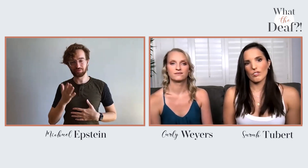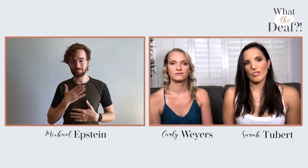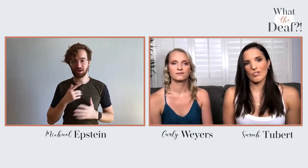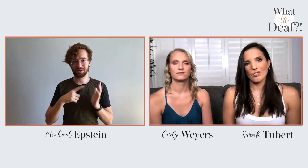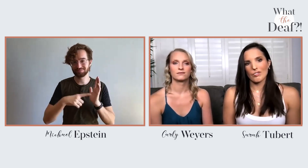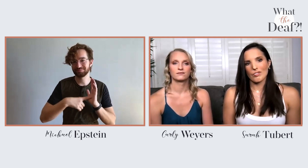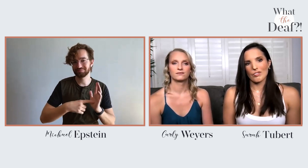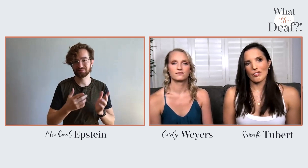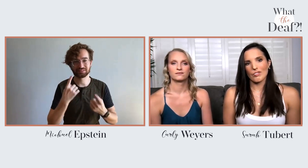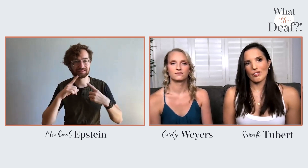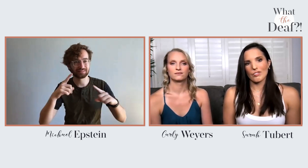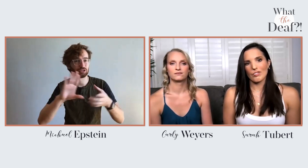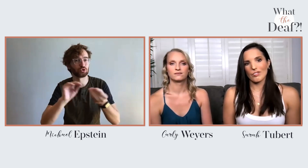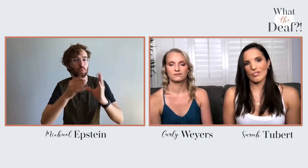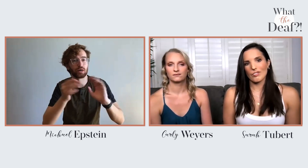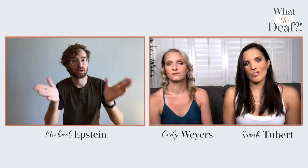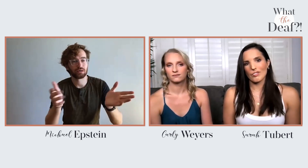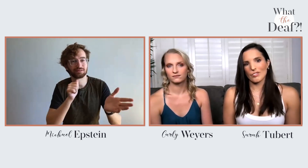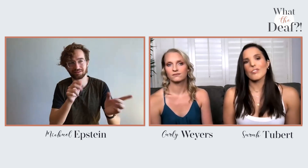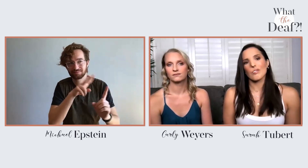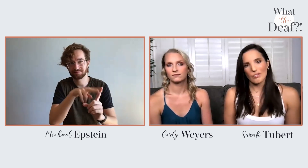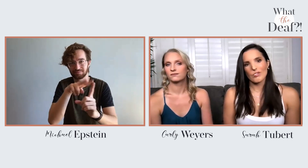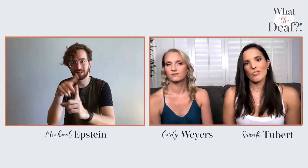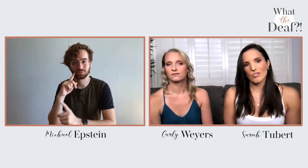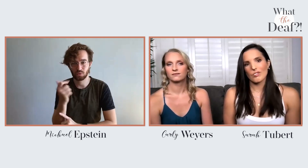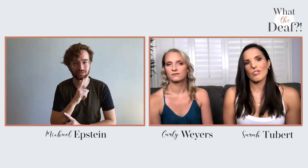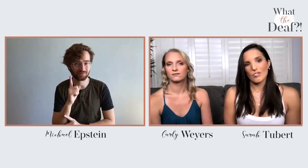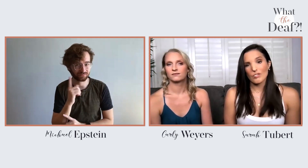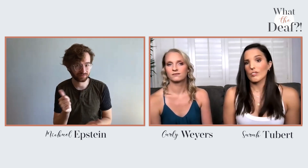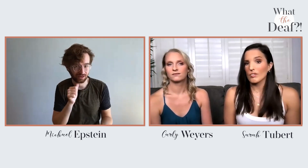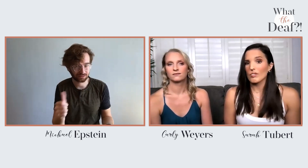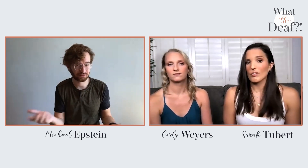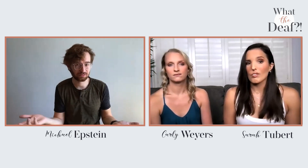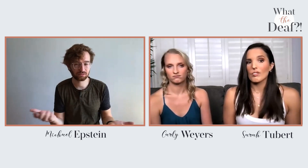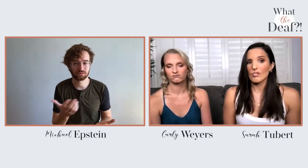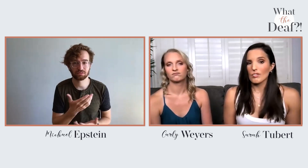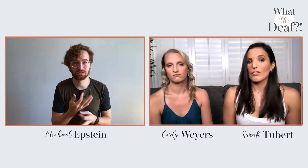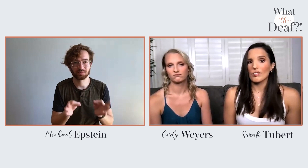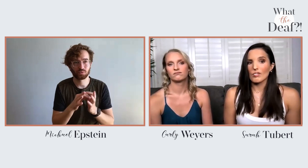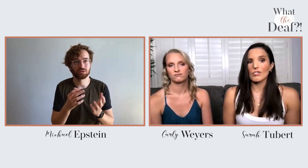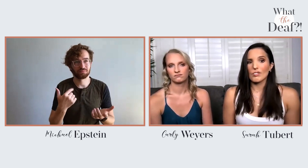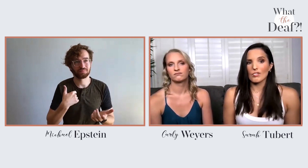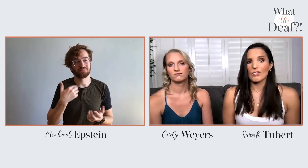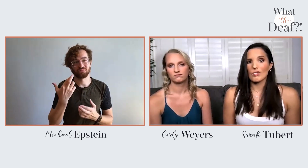my "success story", because that doesn't apply to every other deaf individual. And it's important that I figure out